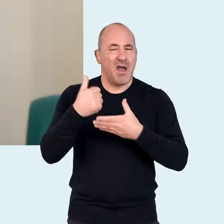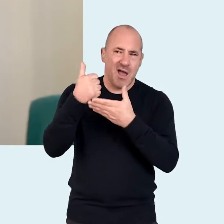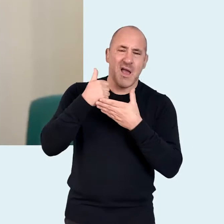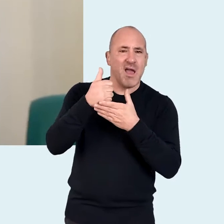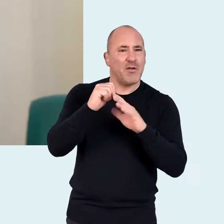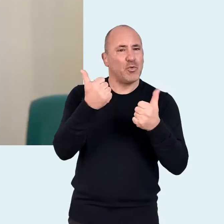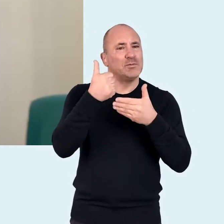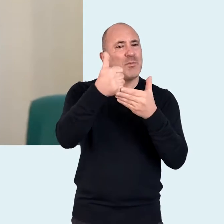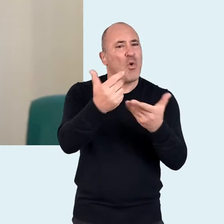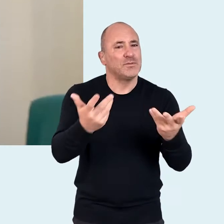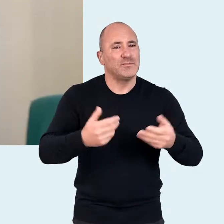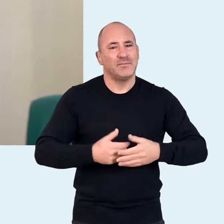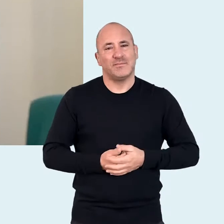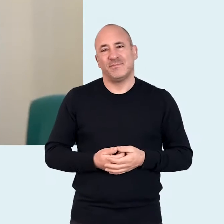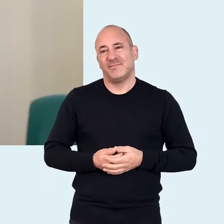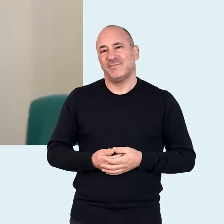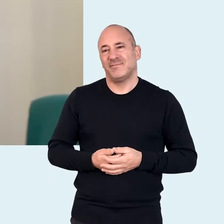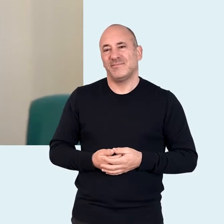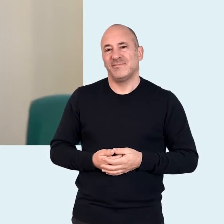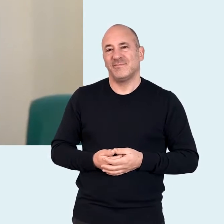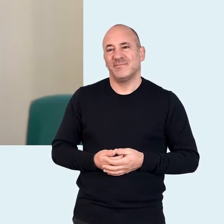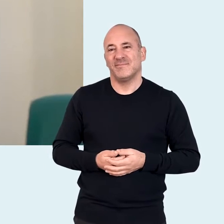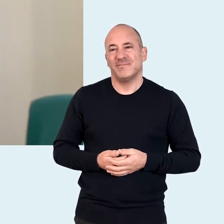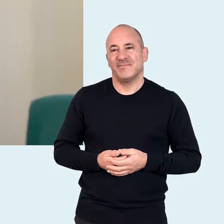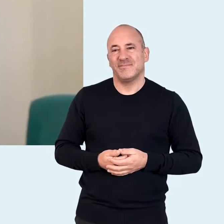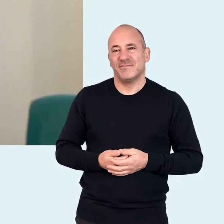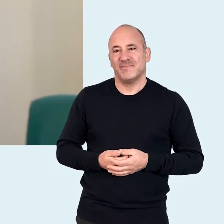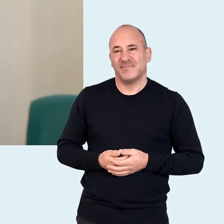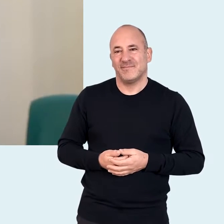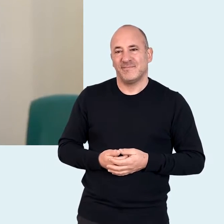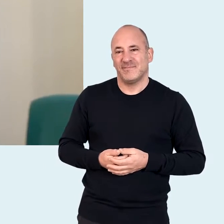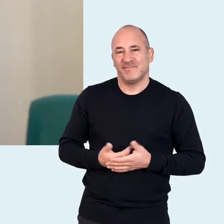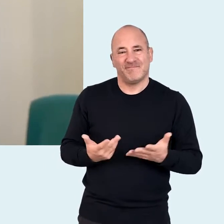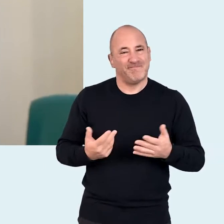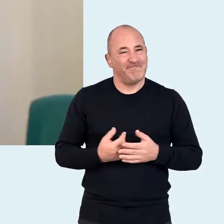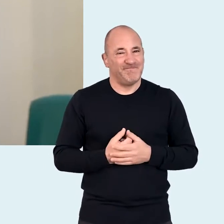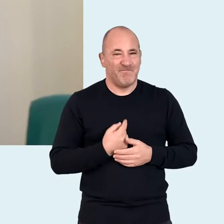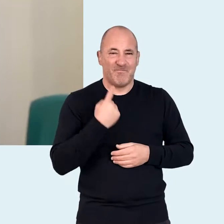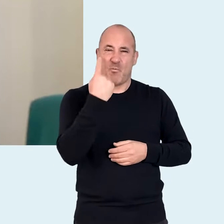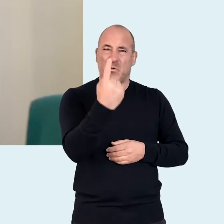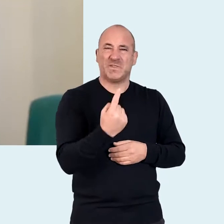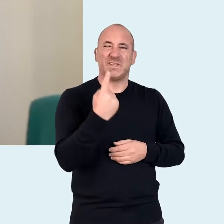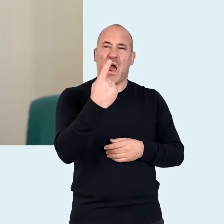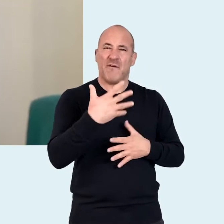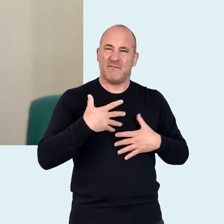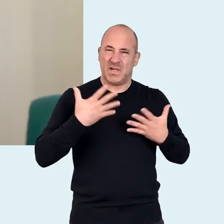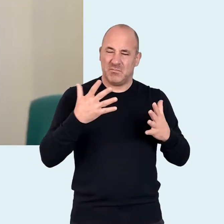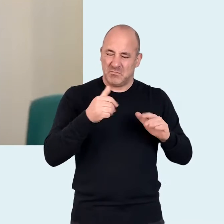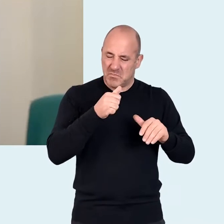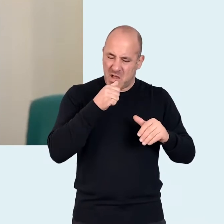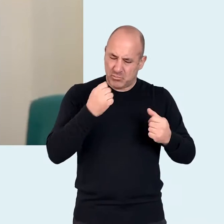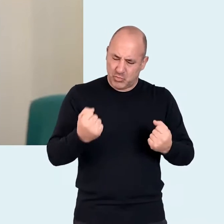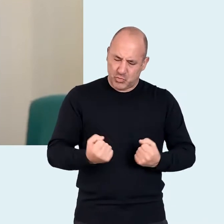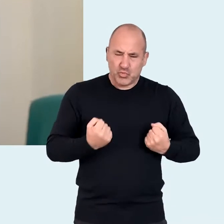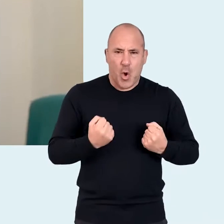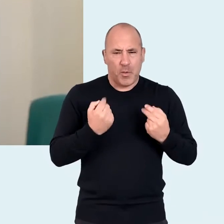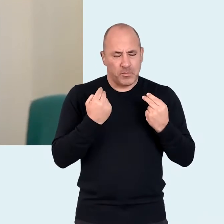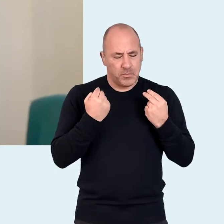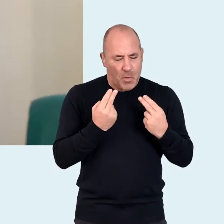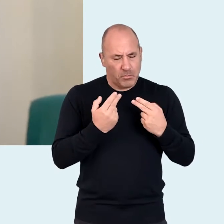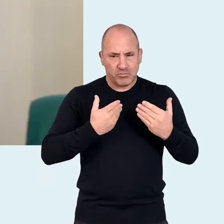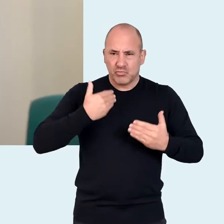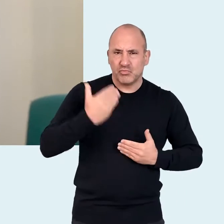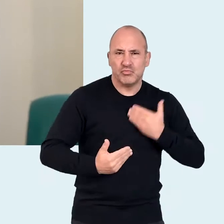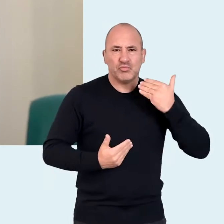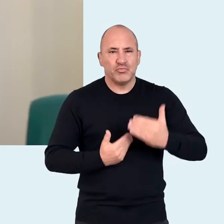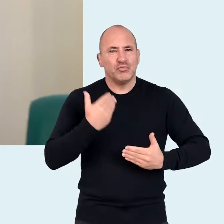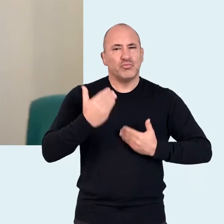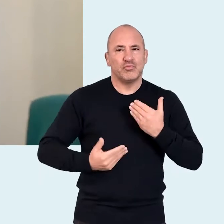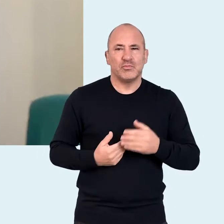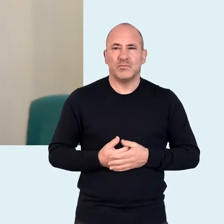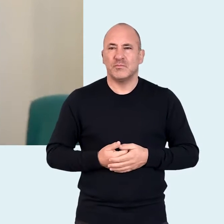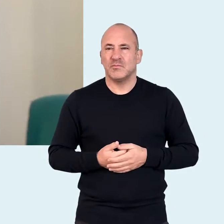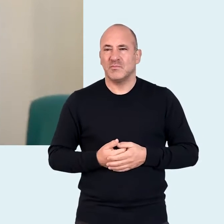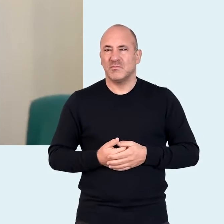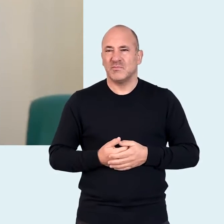me to fulfil my dream as a dance leader. Make sure you stay nice and strong. There's no